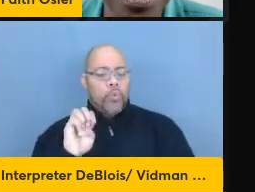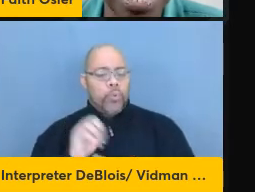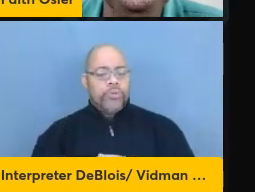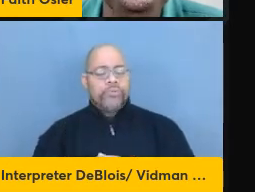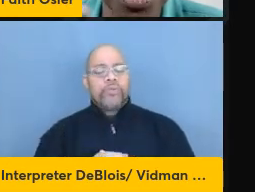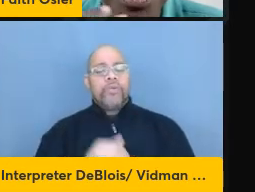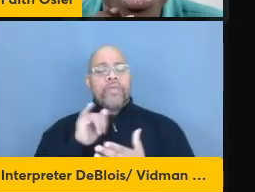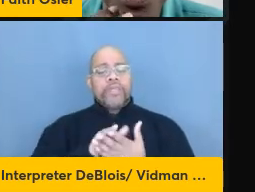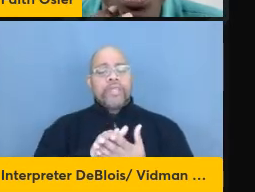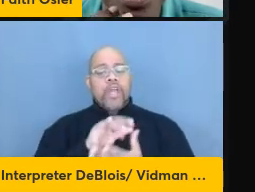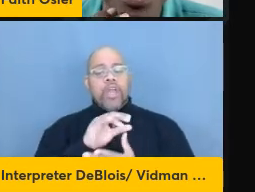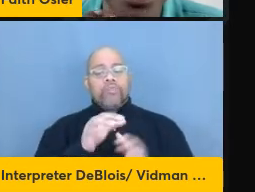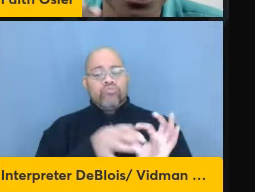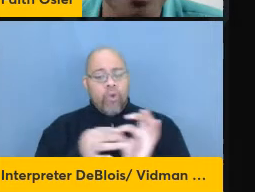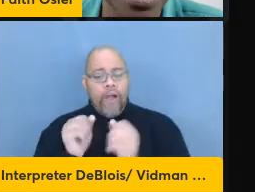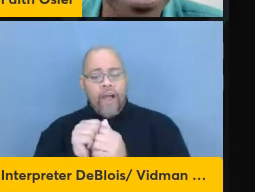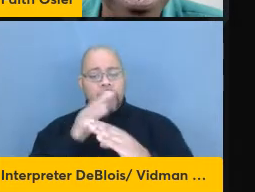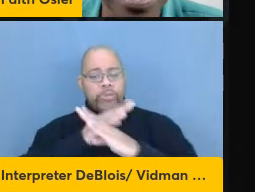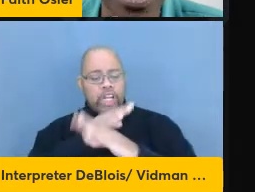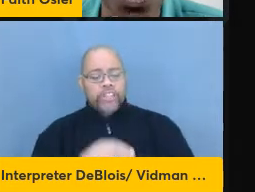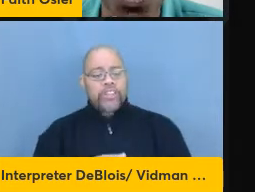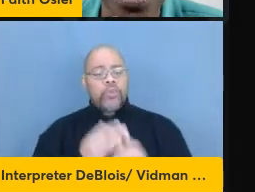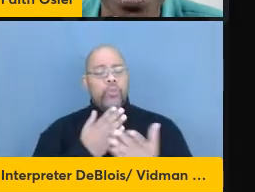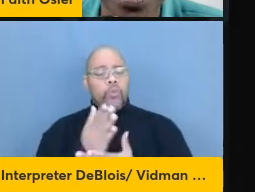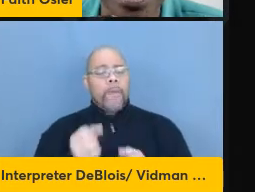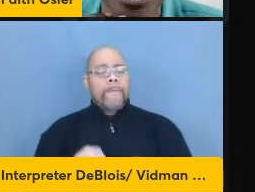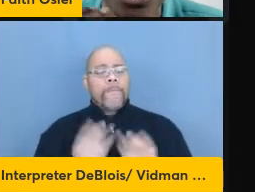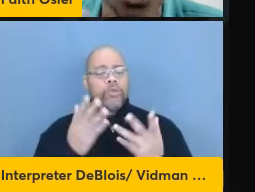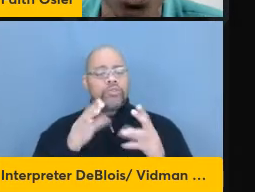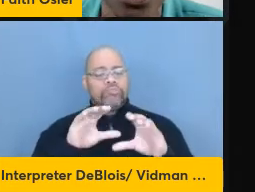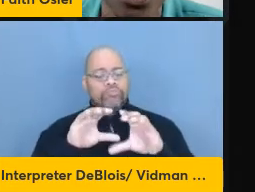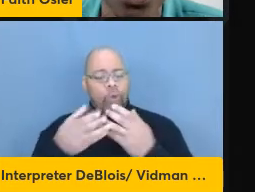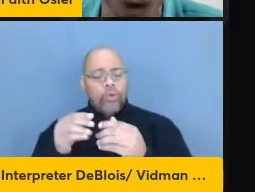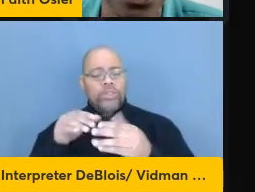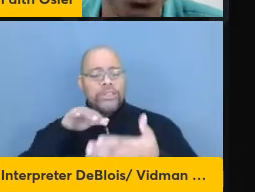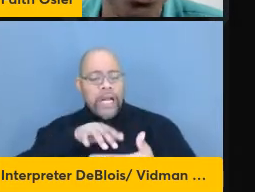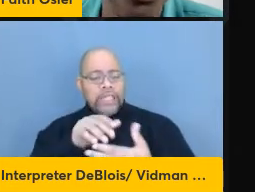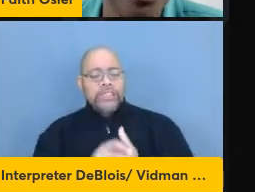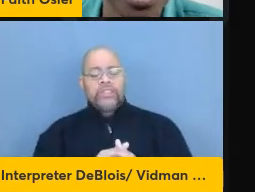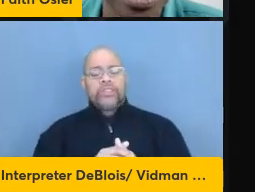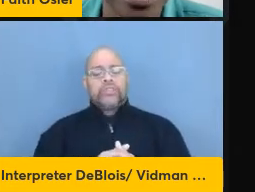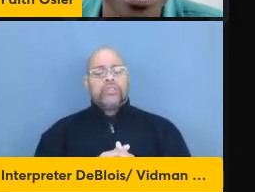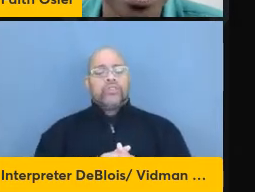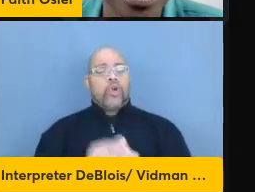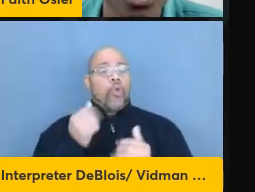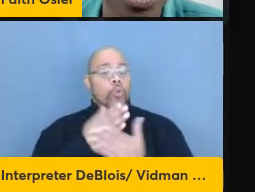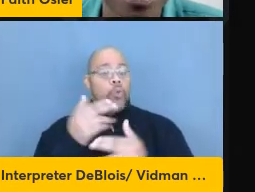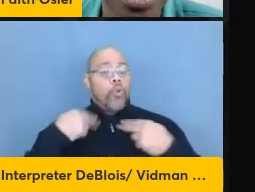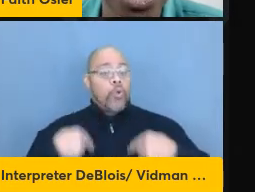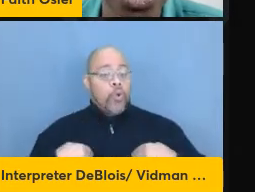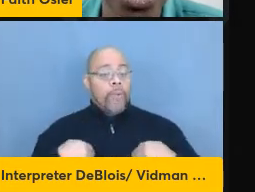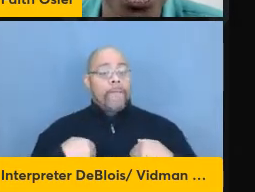protection. We do this through multicenter cohort studies, or through human challenge studies, which I'm going to show you